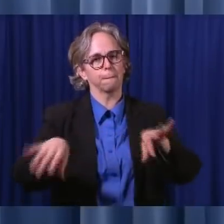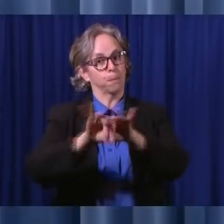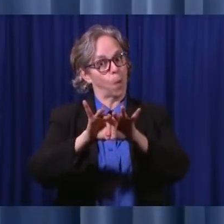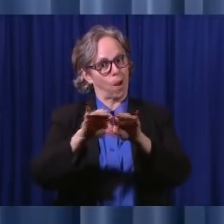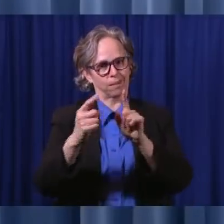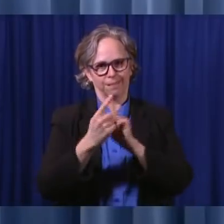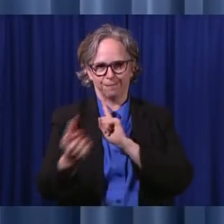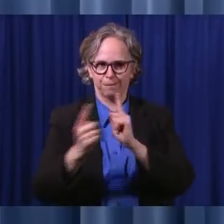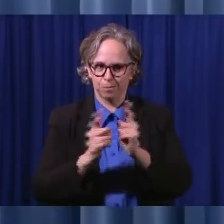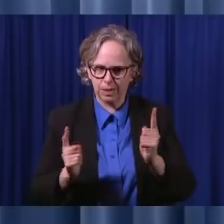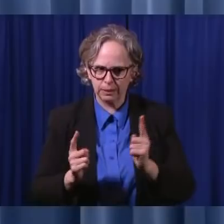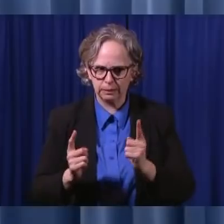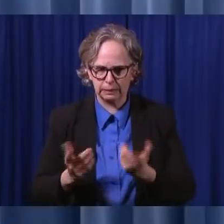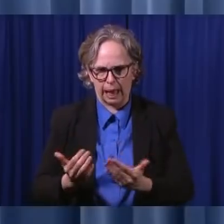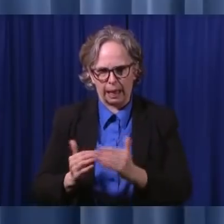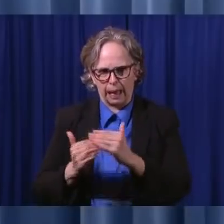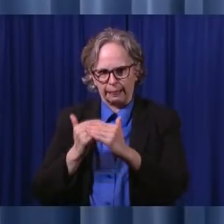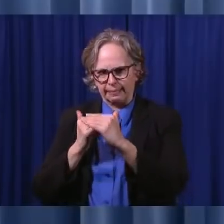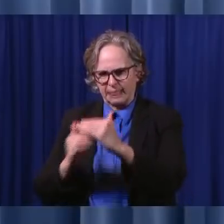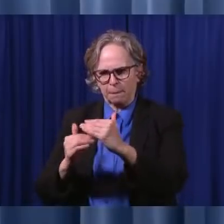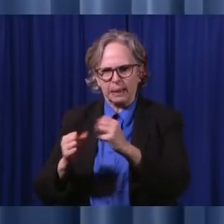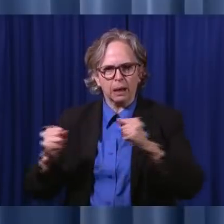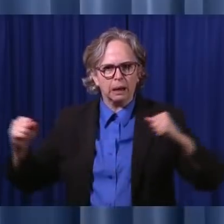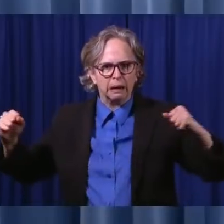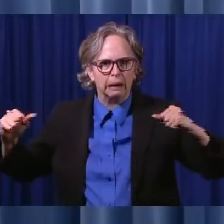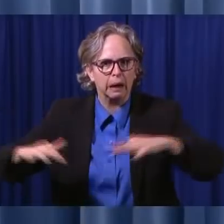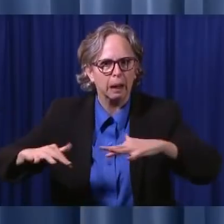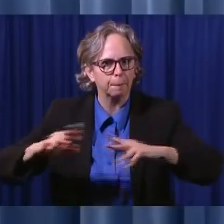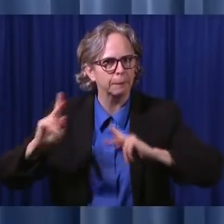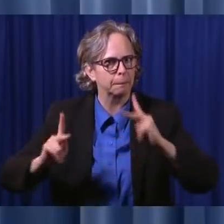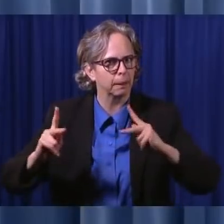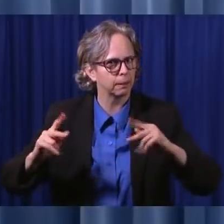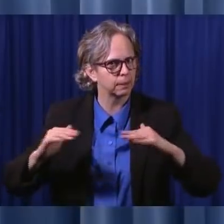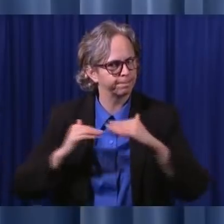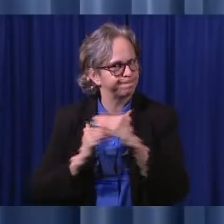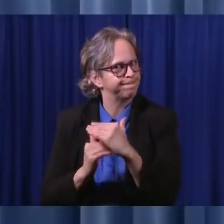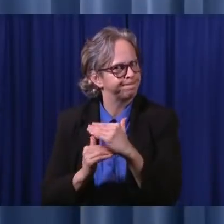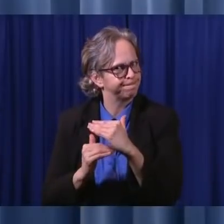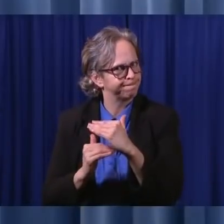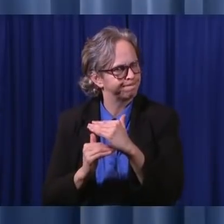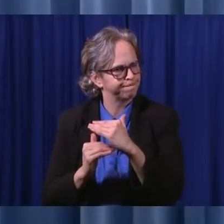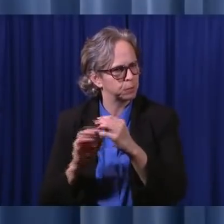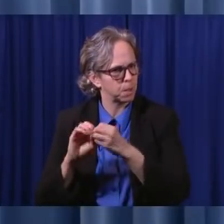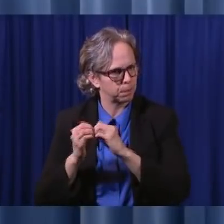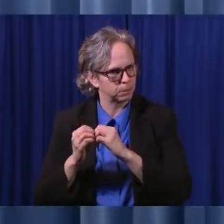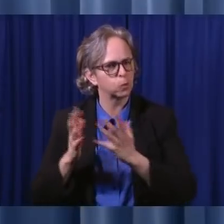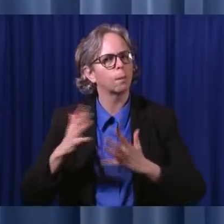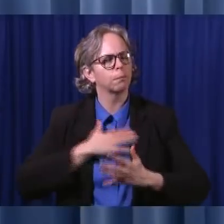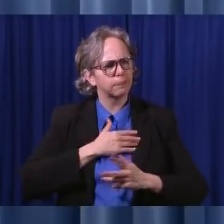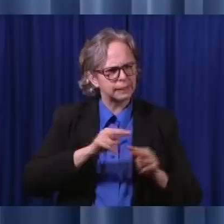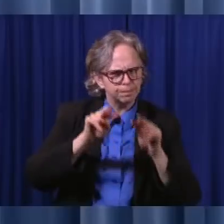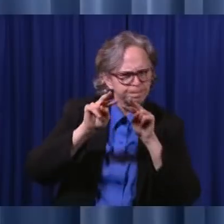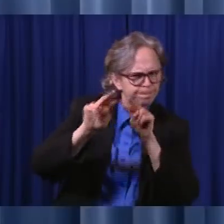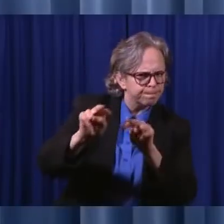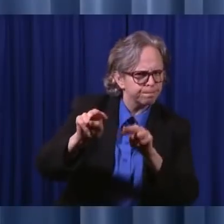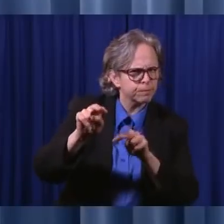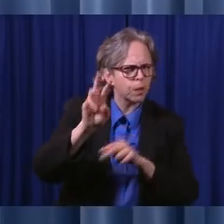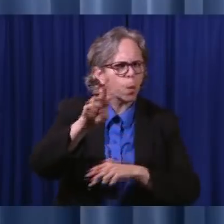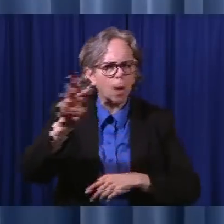THOSE GUIDELINES TODAY ON THE CORONAVIRUS WEBSITE. THERE'S LIMITING CROWDS AND THEN INSURING THE HELP OF EVERYONE